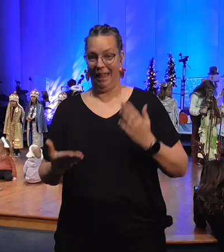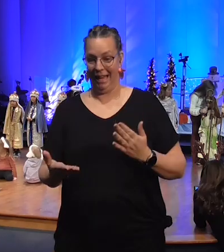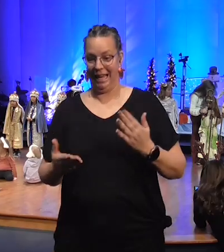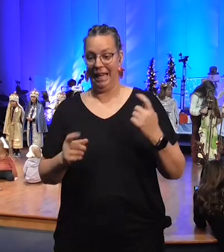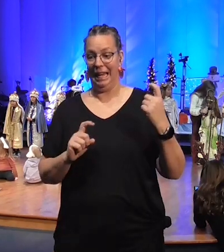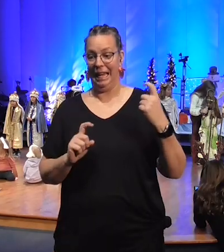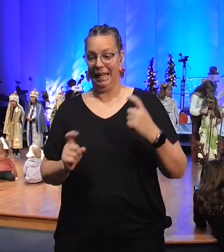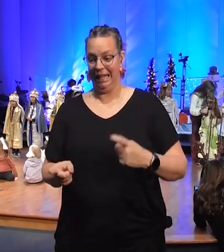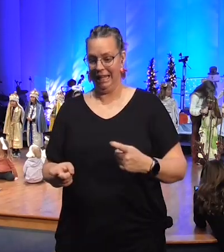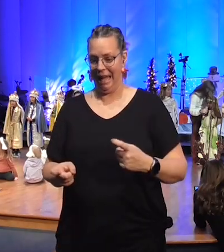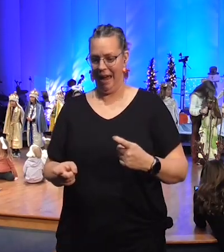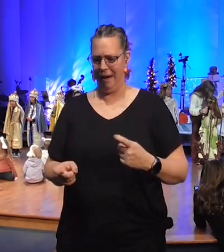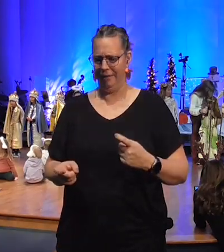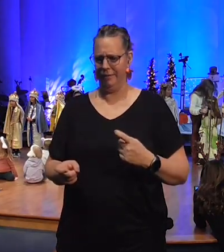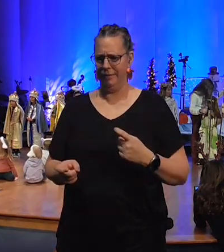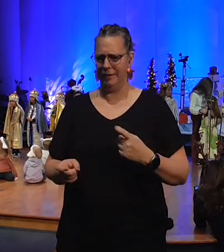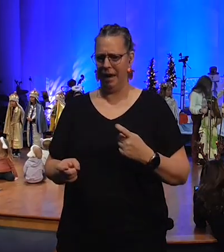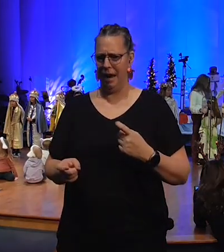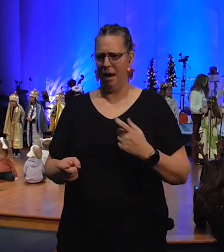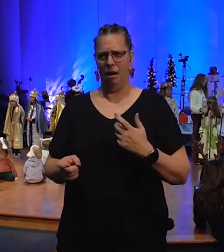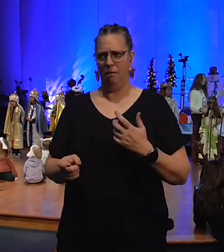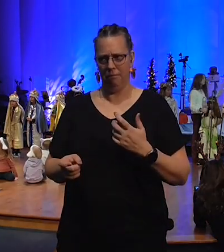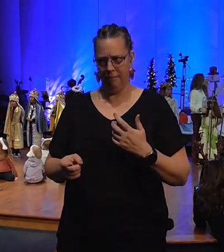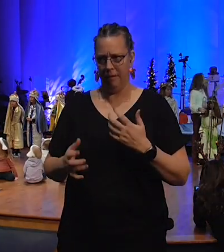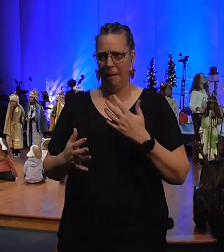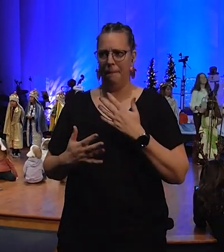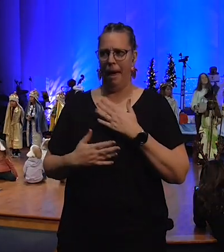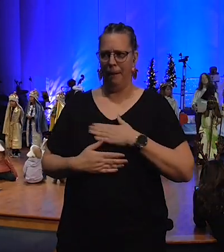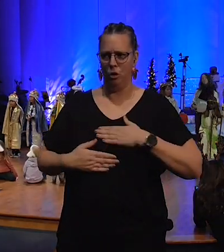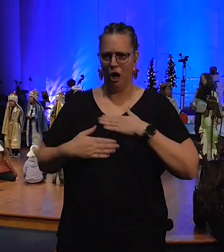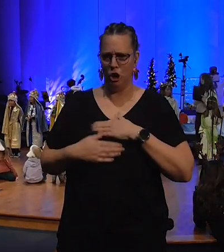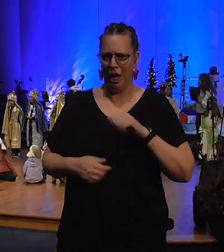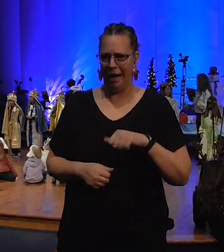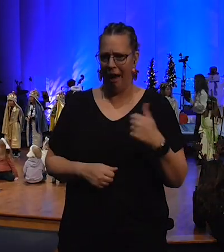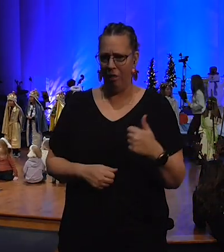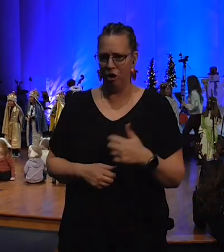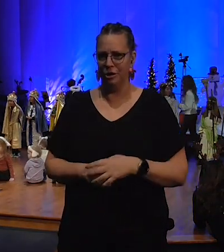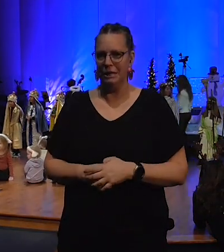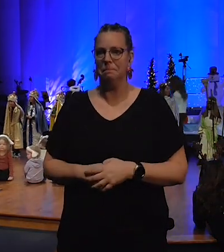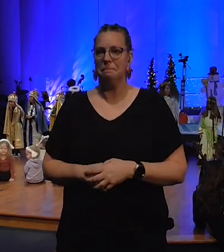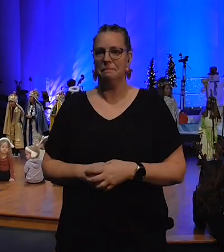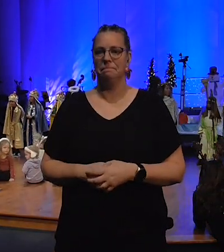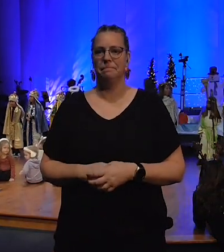iude I bring the gift of gratitude by appreciating